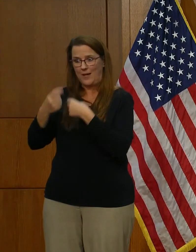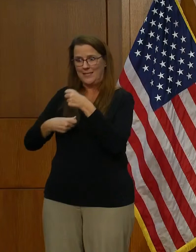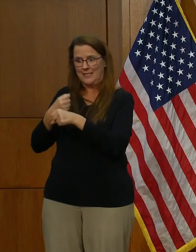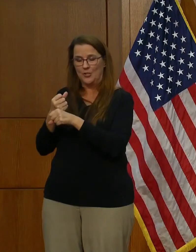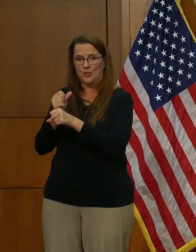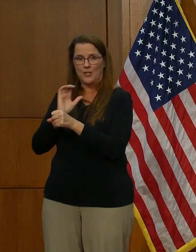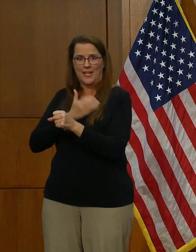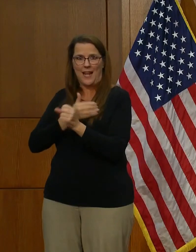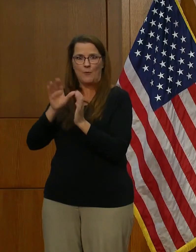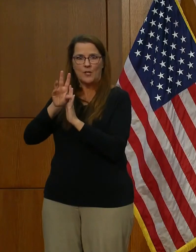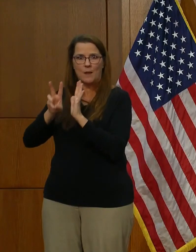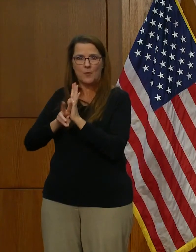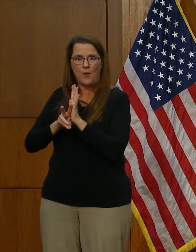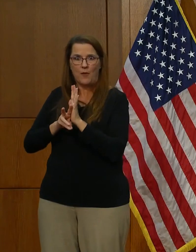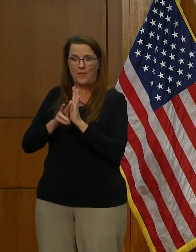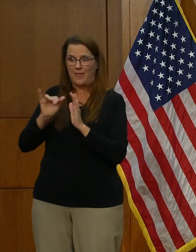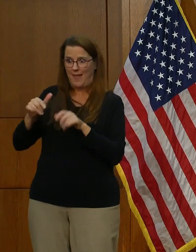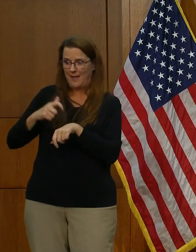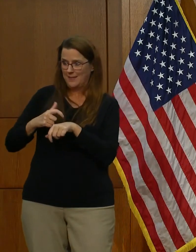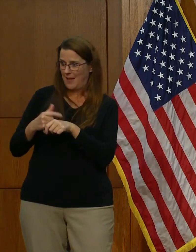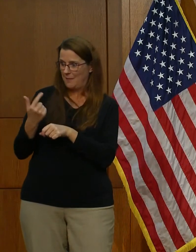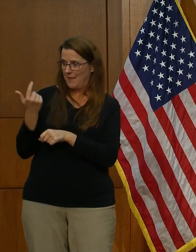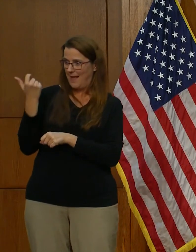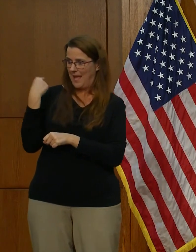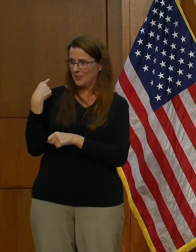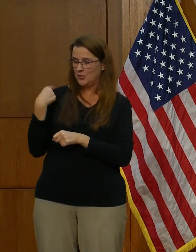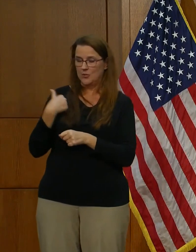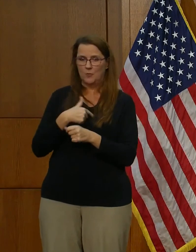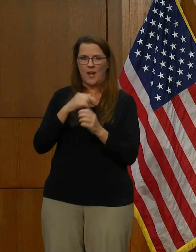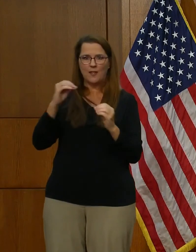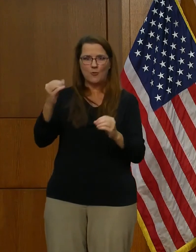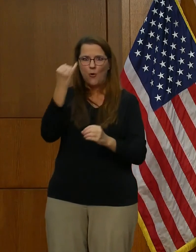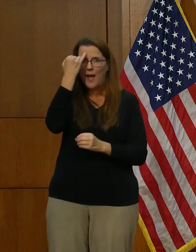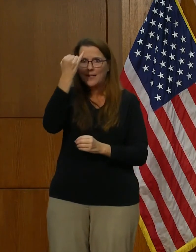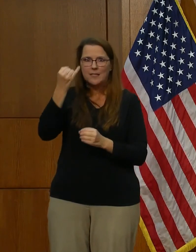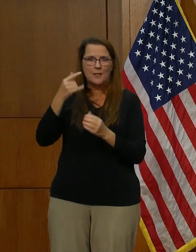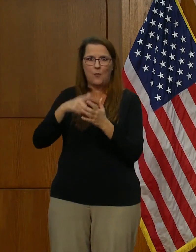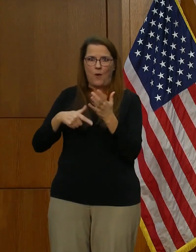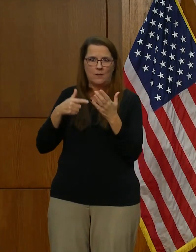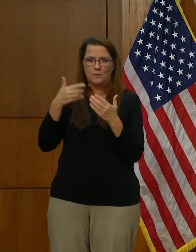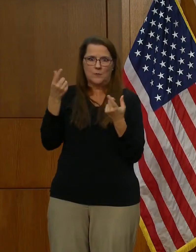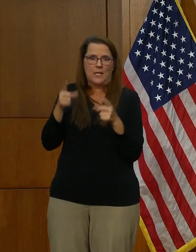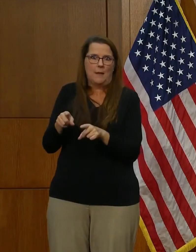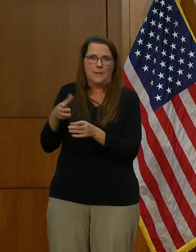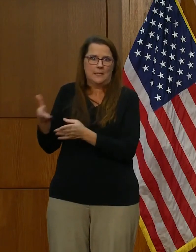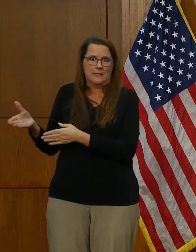DEATH IN OUR COMMONWEALTH. NONE